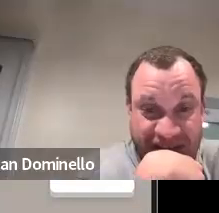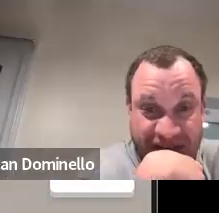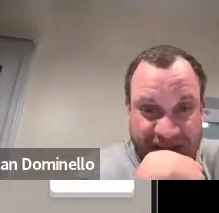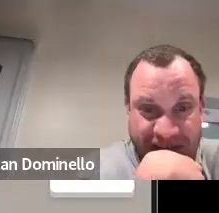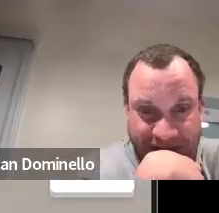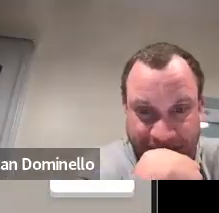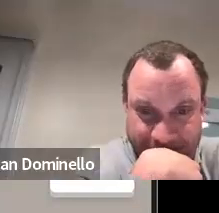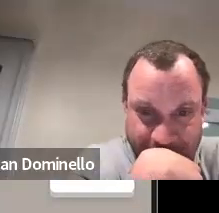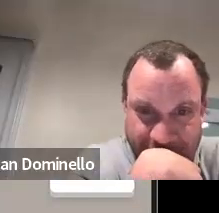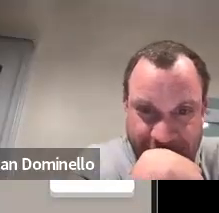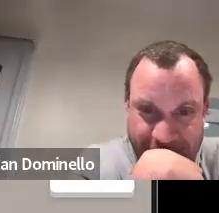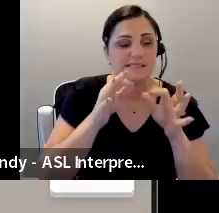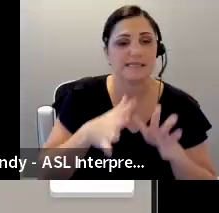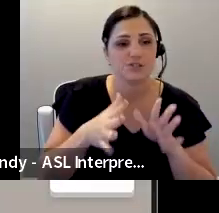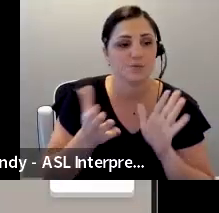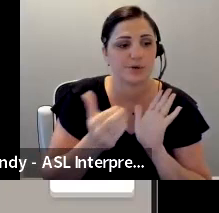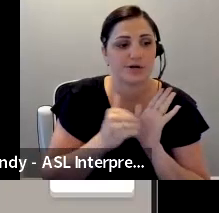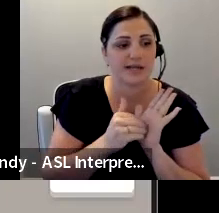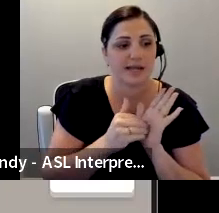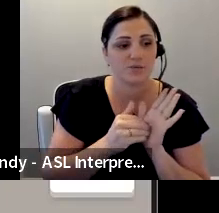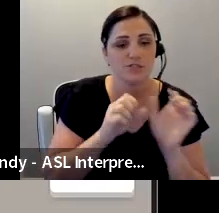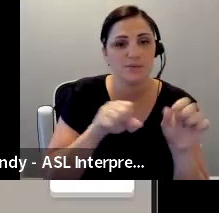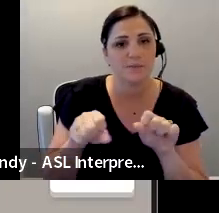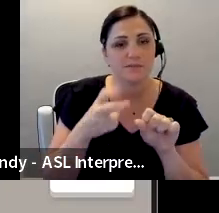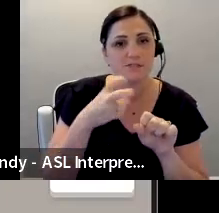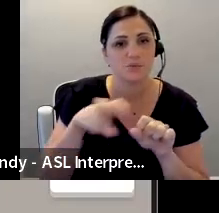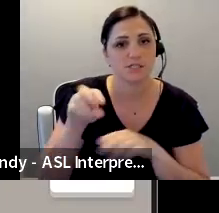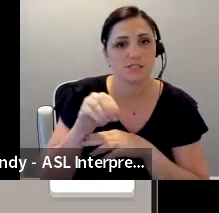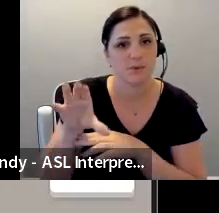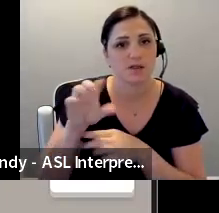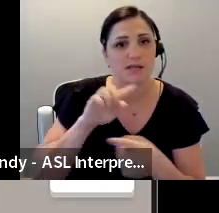: This disabled Asian America activist authored the book disability visibility. Stephen King, Alice Wong, JK Rowling, or Stephanie Meyer.